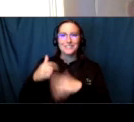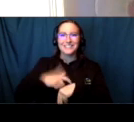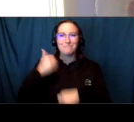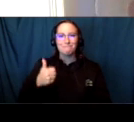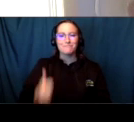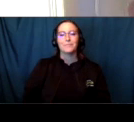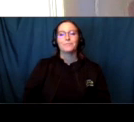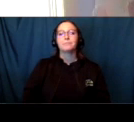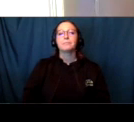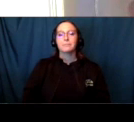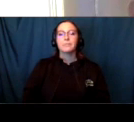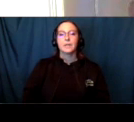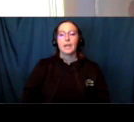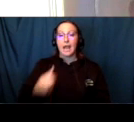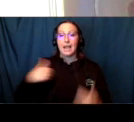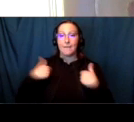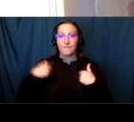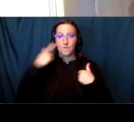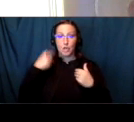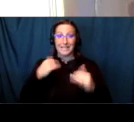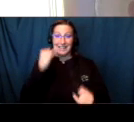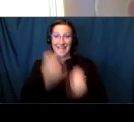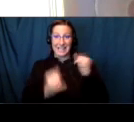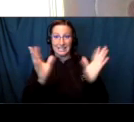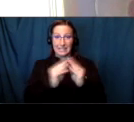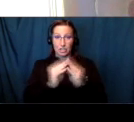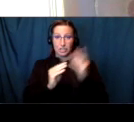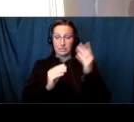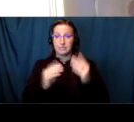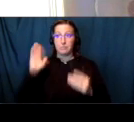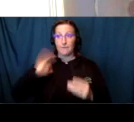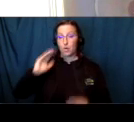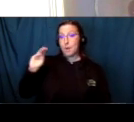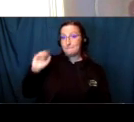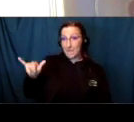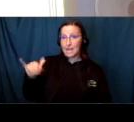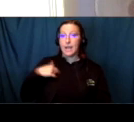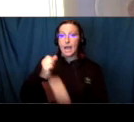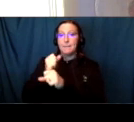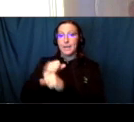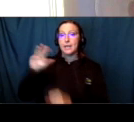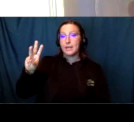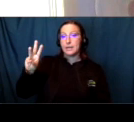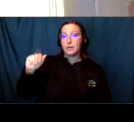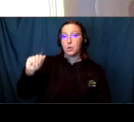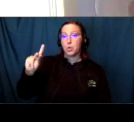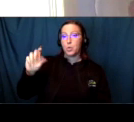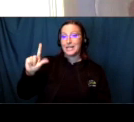which I made for the last session that we had in May, a Wakelet and you'll be getting..I think you're going to be getting